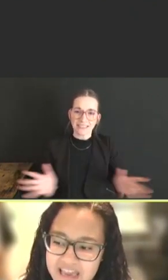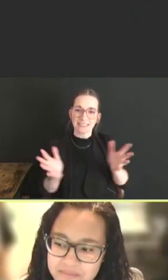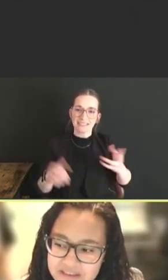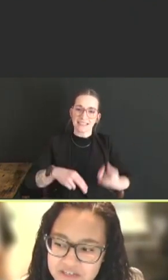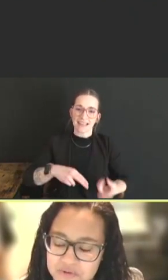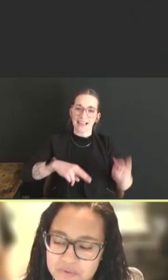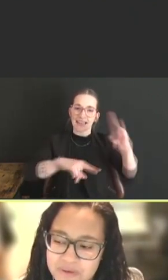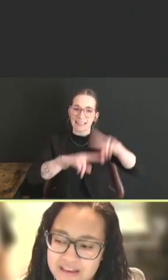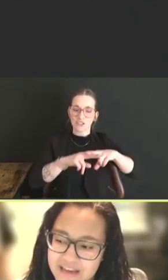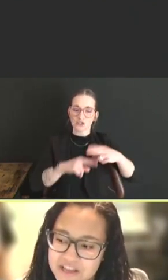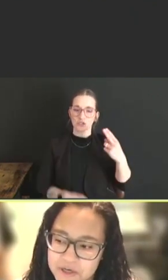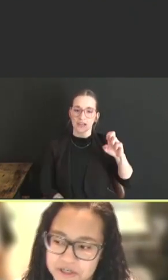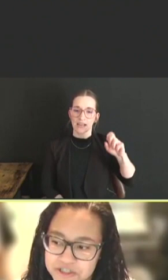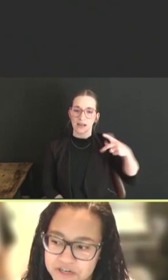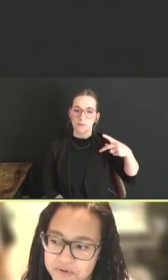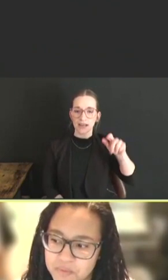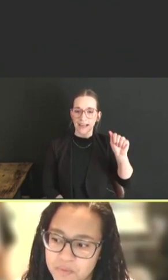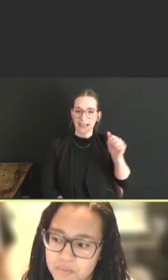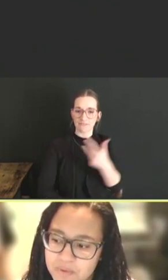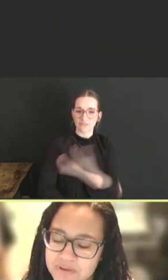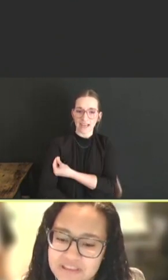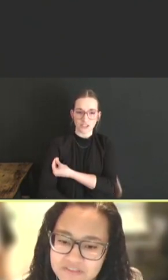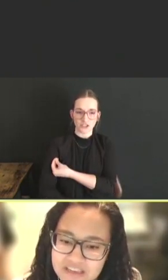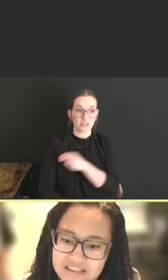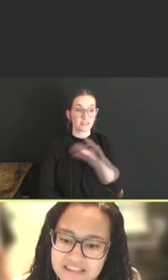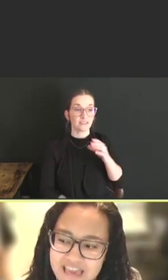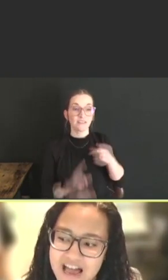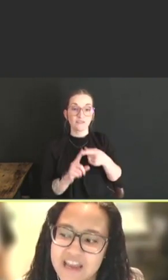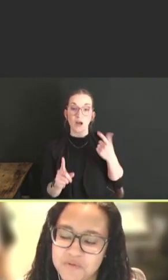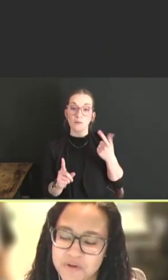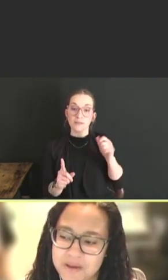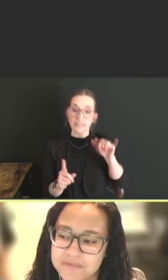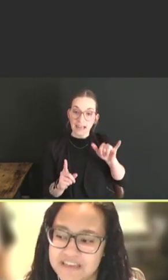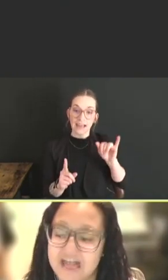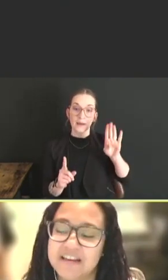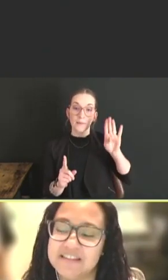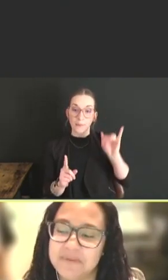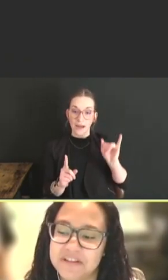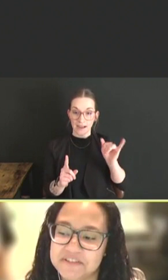gay and bisexual men and transsexual women living Lehigh and North Hampton Counties in Pennsylvania.